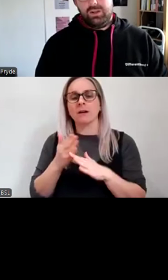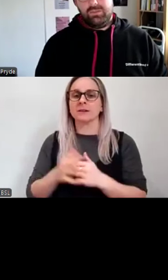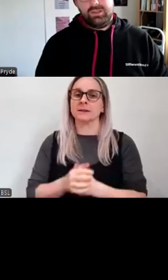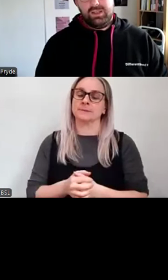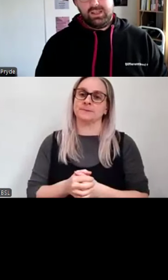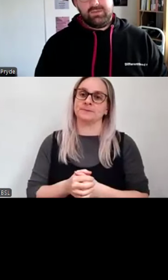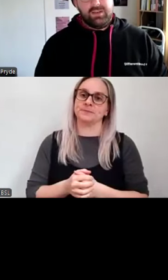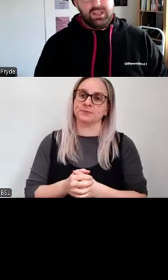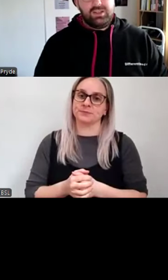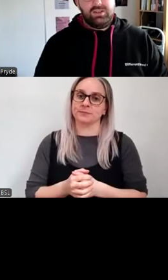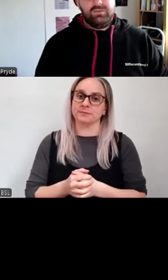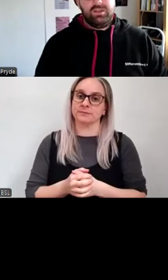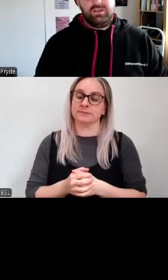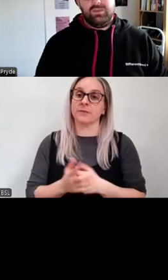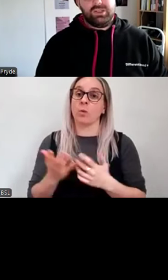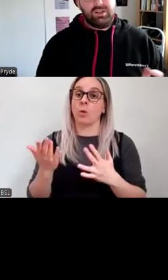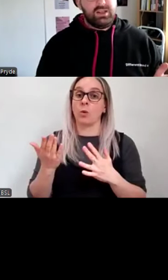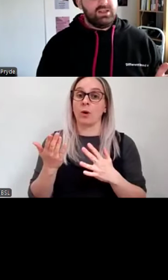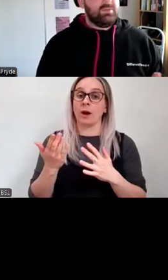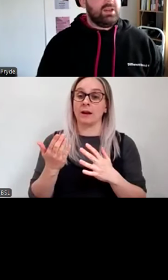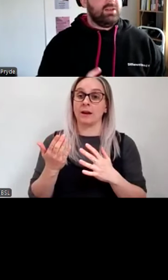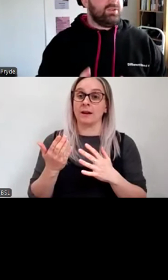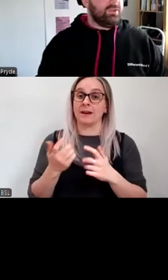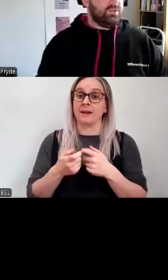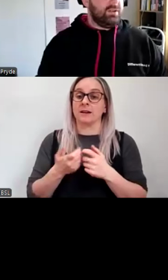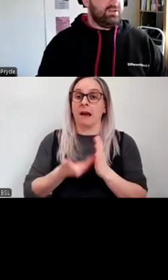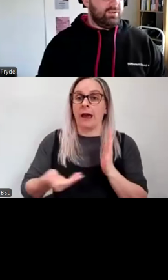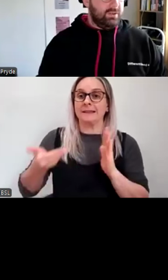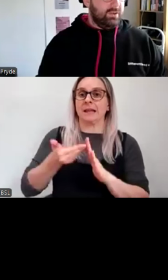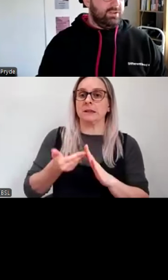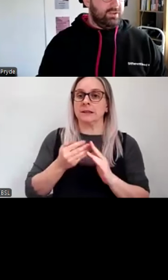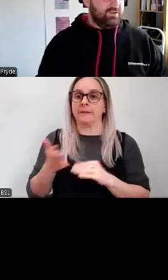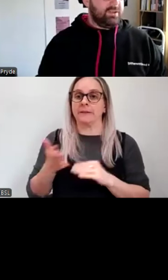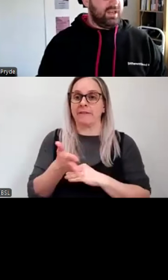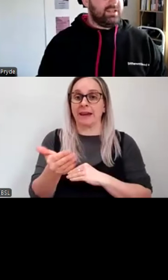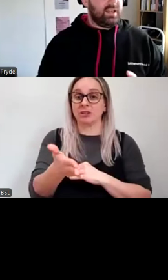When it comes to excessive navigation, there's a really easy way to test